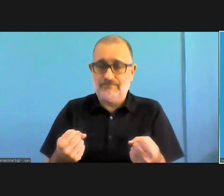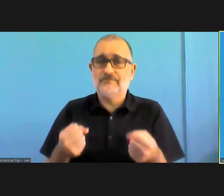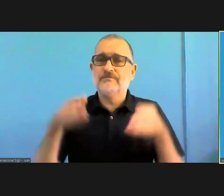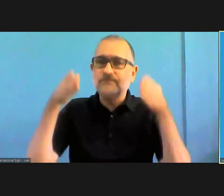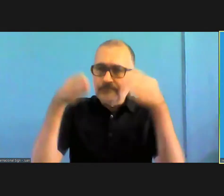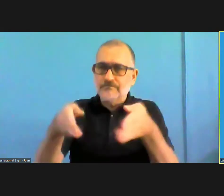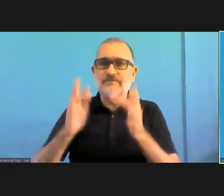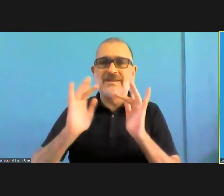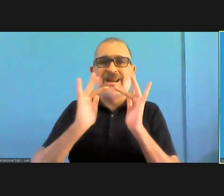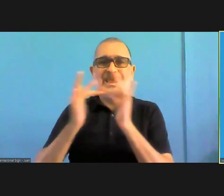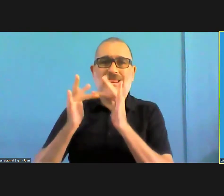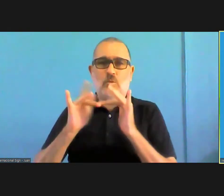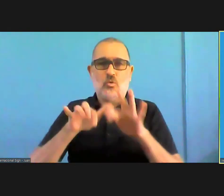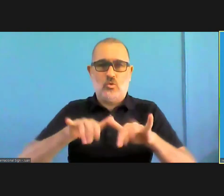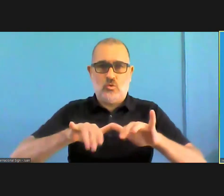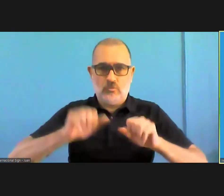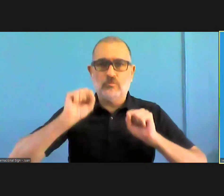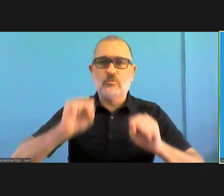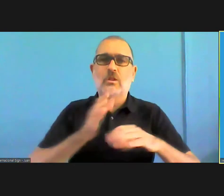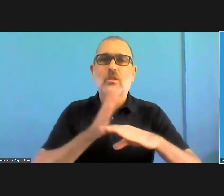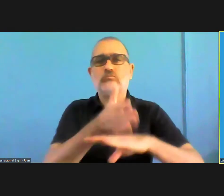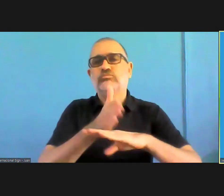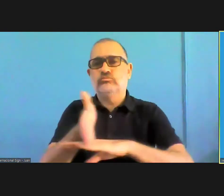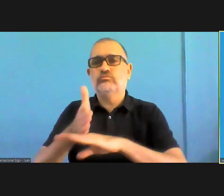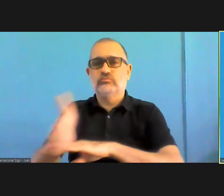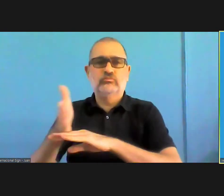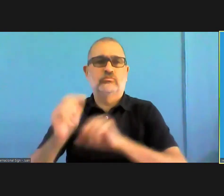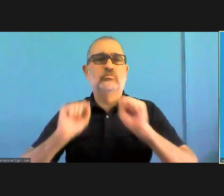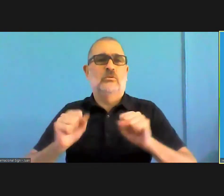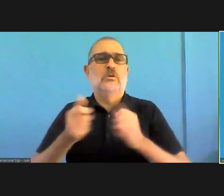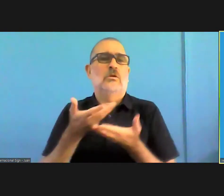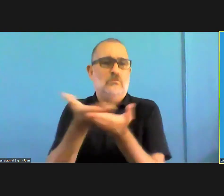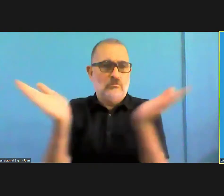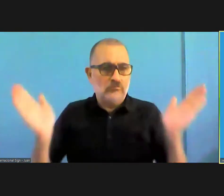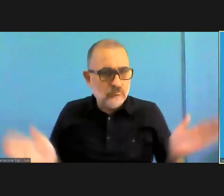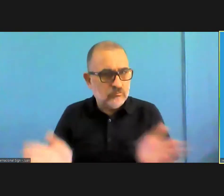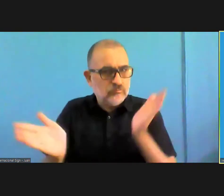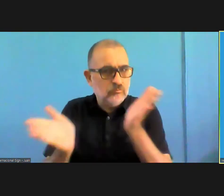And integrated, well resourced, and managed health service delivery network is fundamental